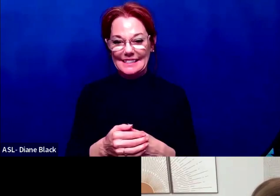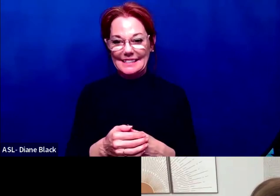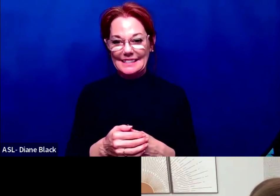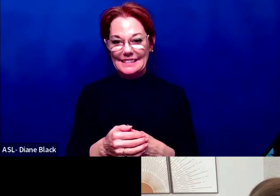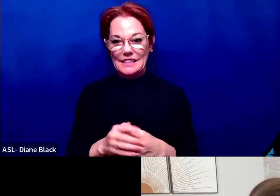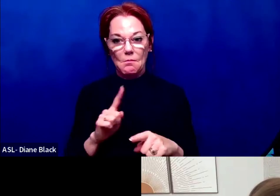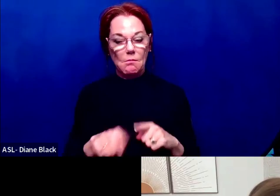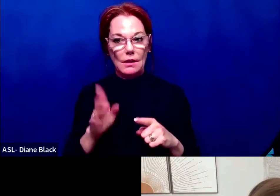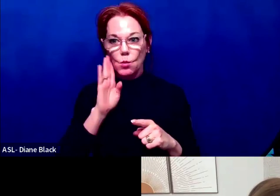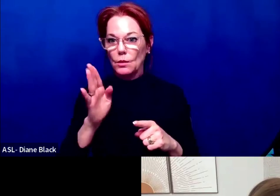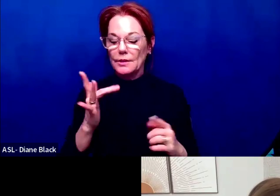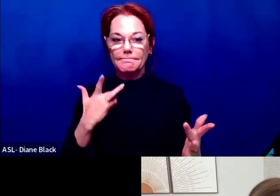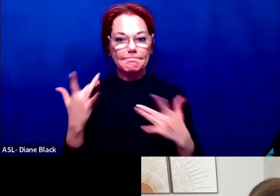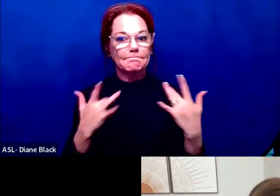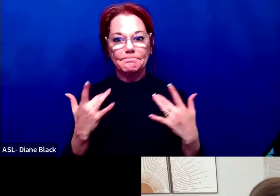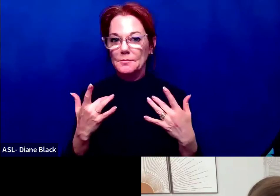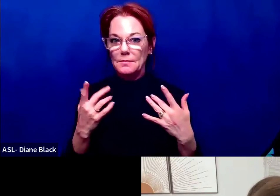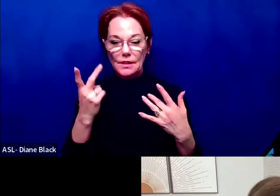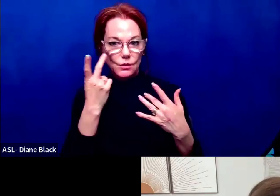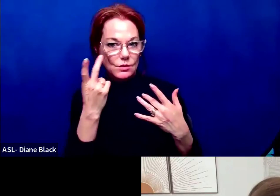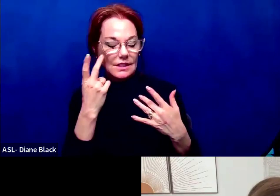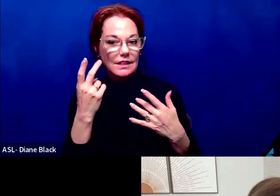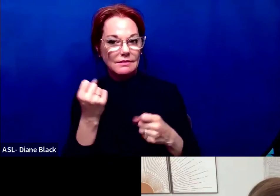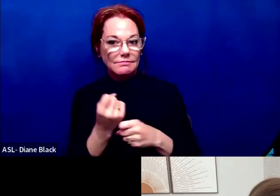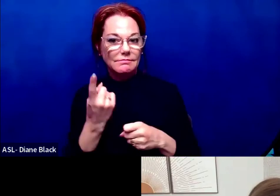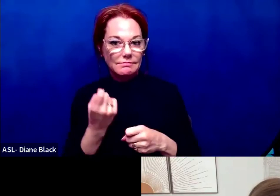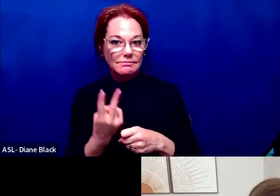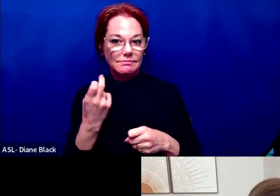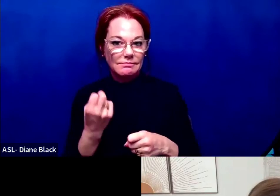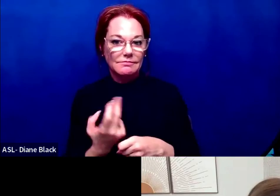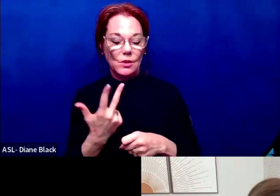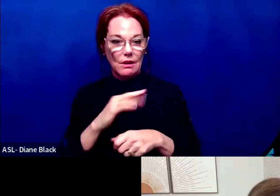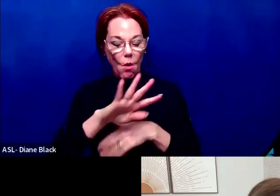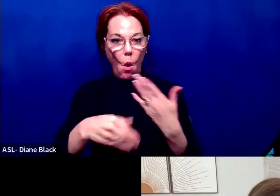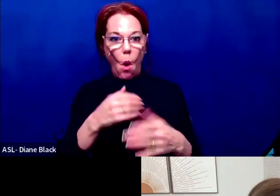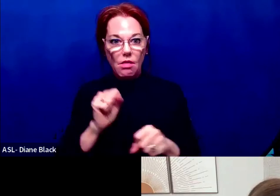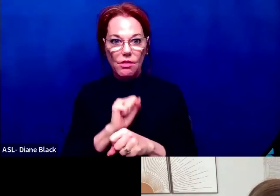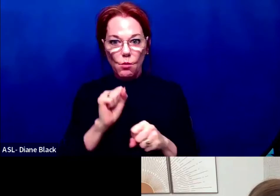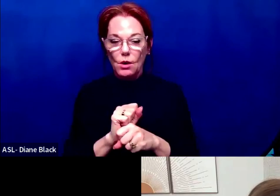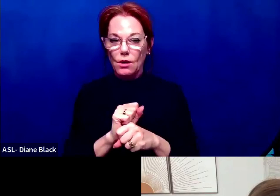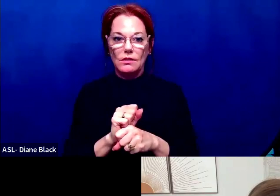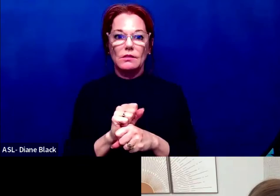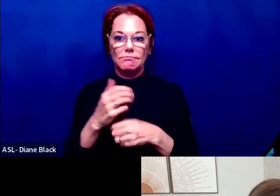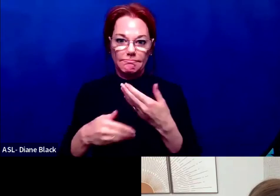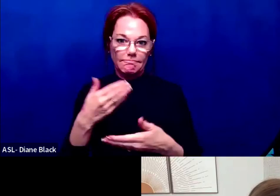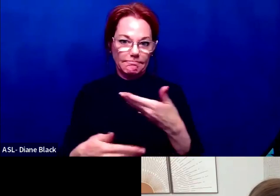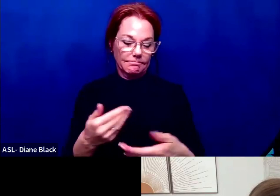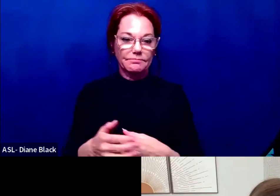to be so exciting to see over the next couple of years, all of the work and activity that comes from it. So I did see one